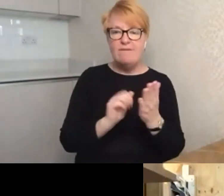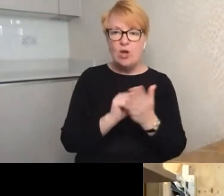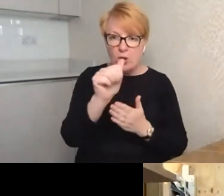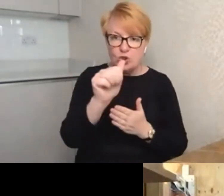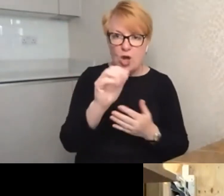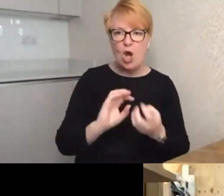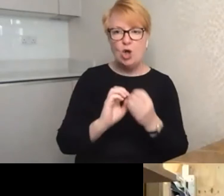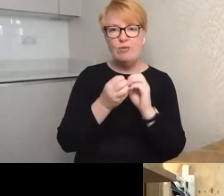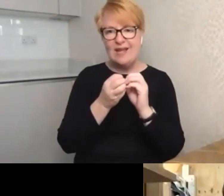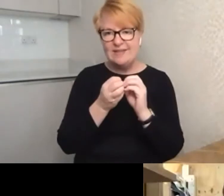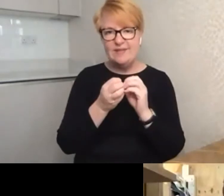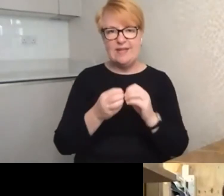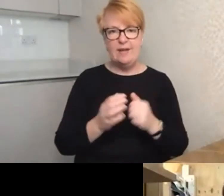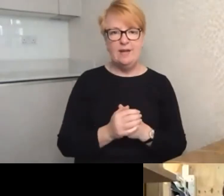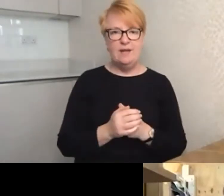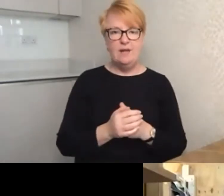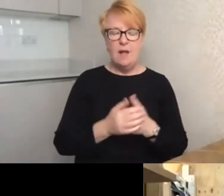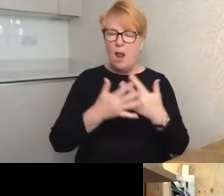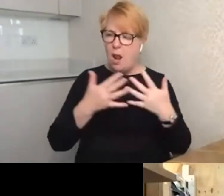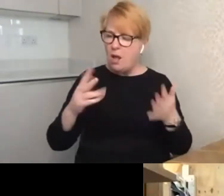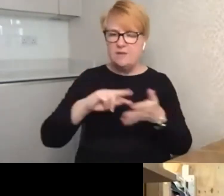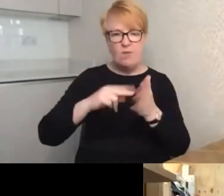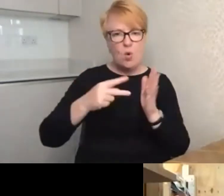And lots of what there are lots of organisations that are really based on this kind of,